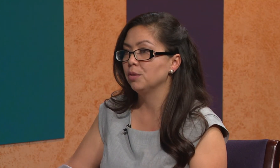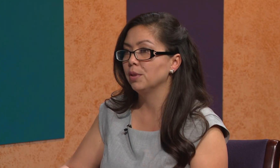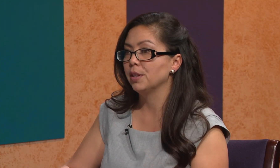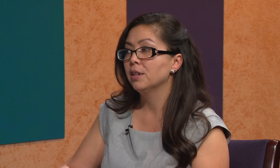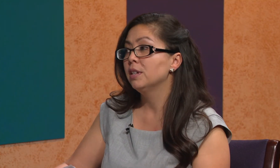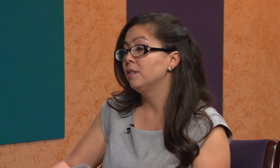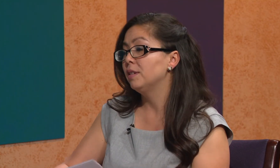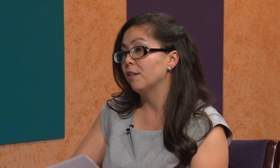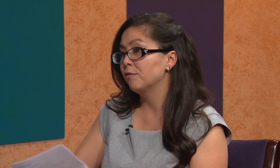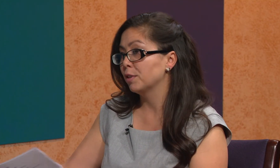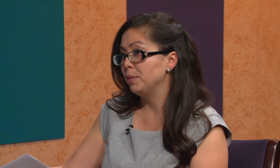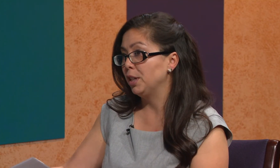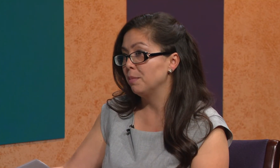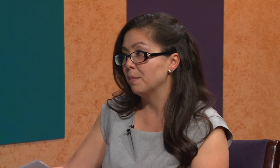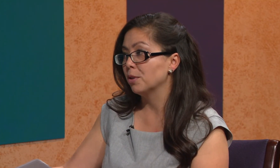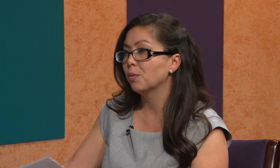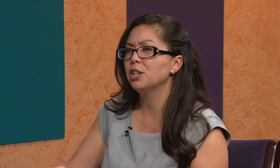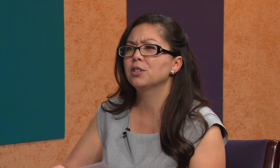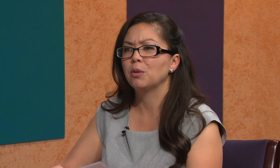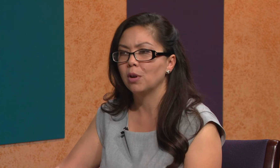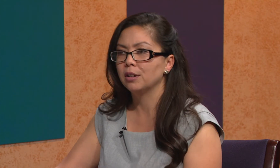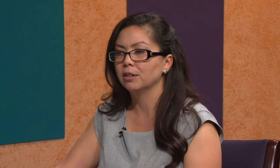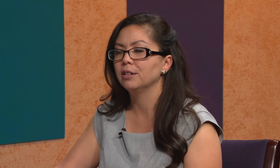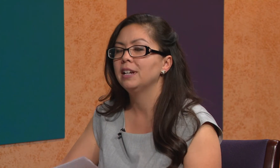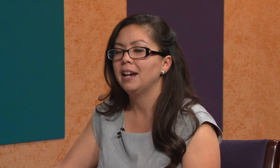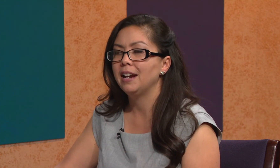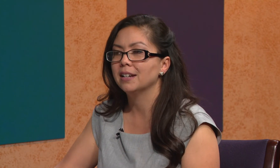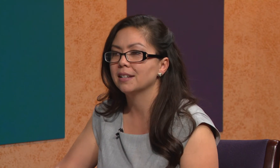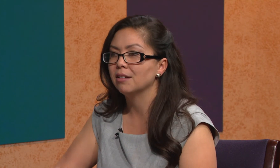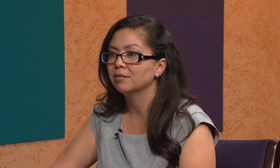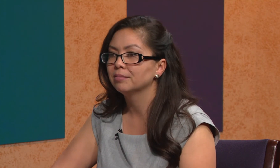with deaf community members, why would they want to learn ASL?